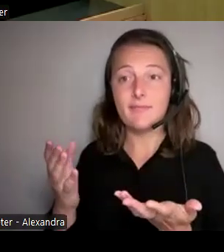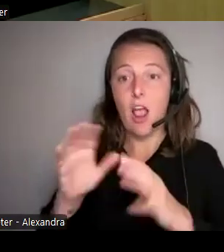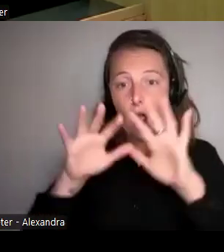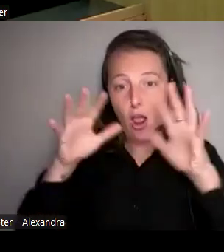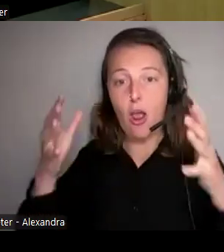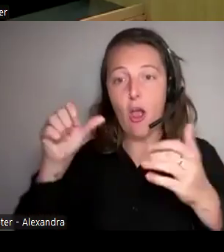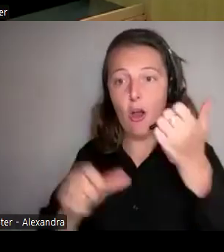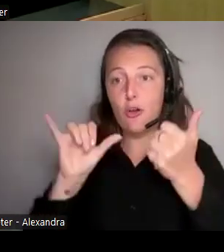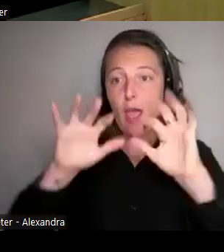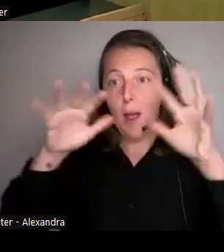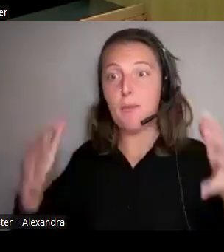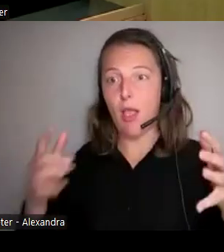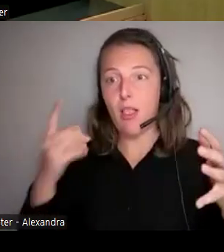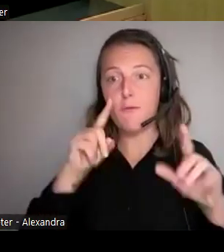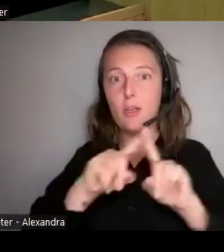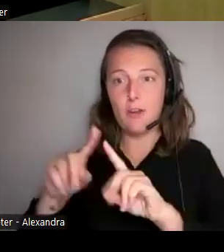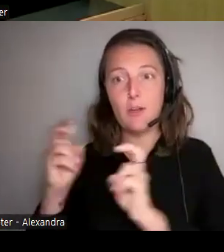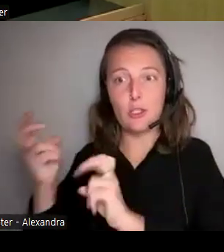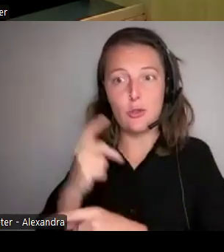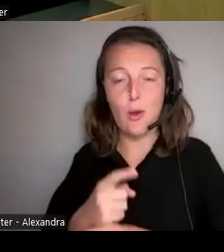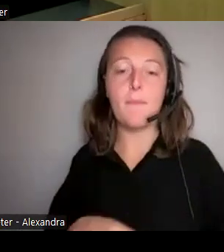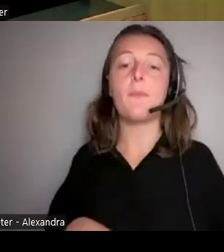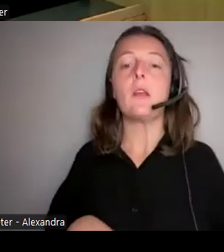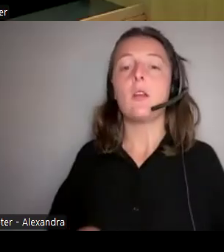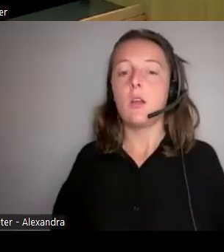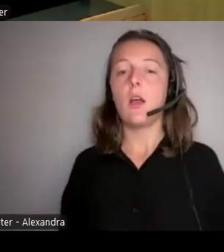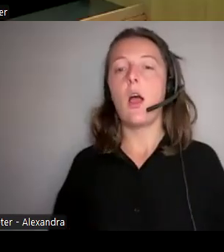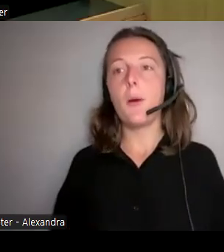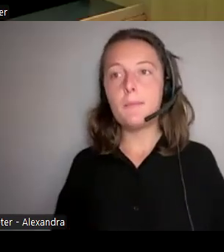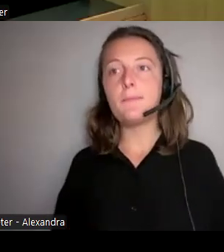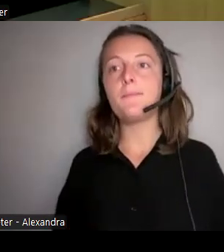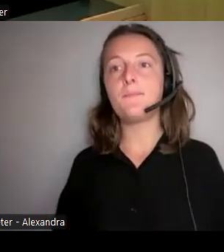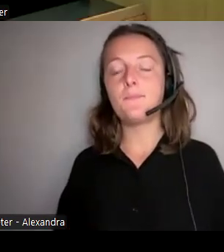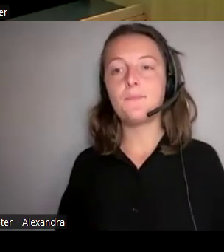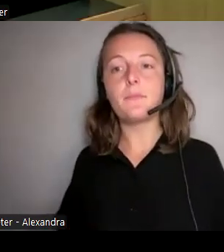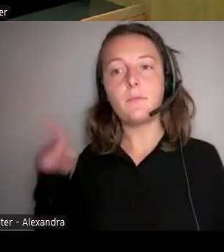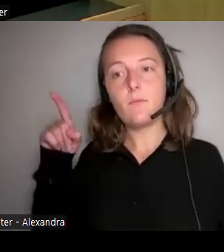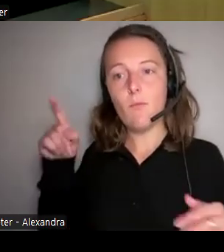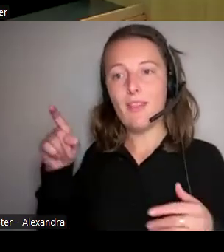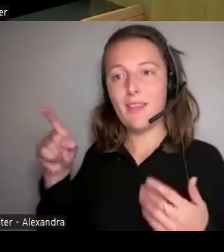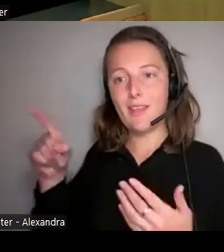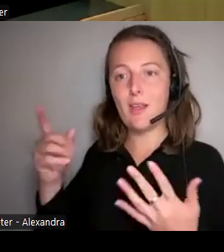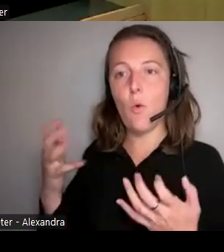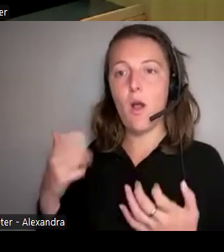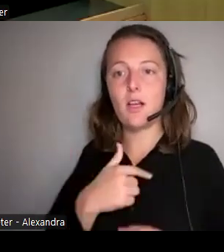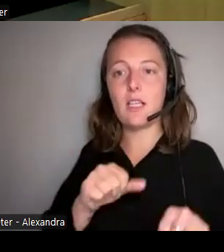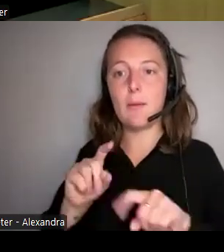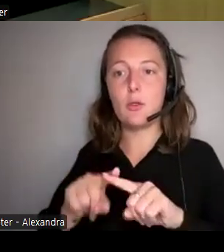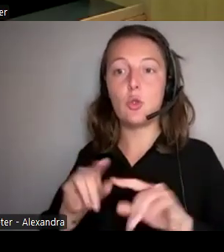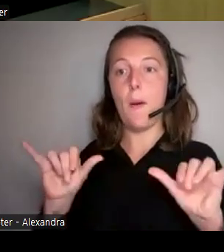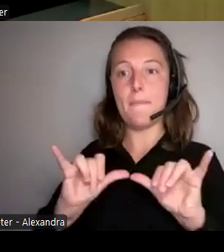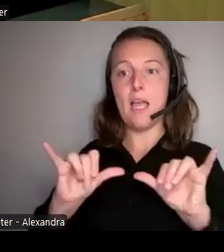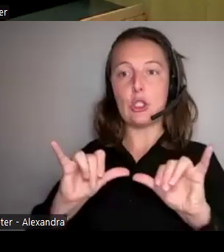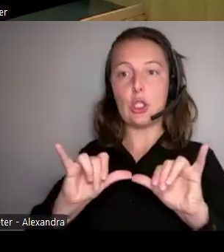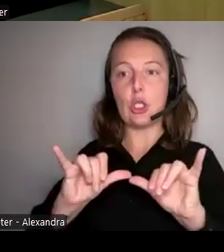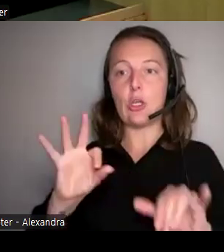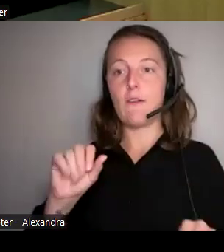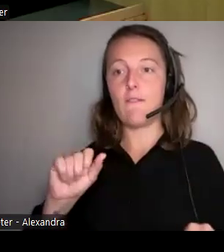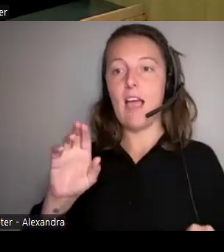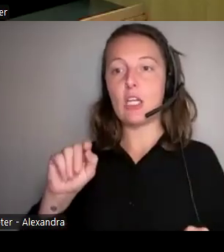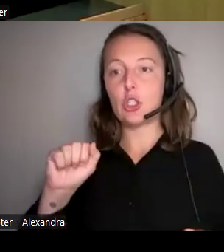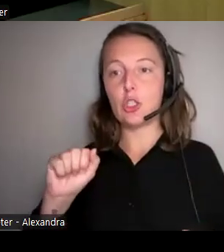umbrella of all those issues. Um uh he um he wants us to be able to measure factors like